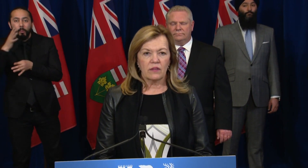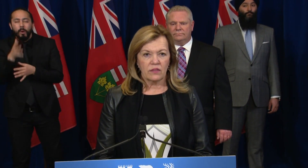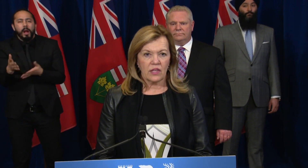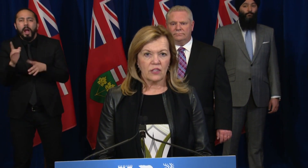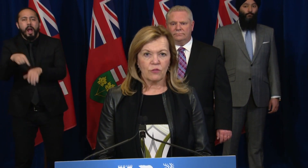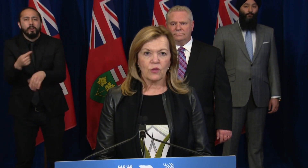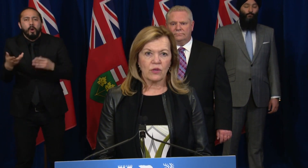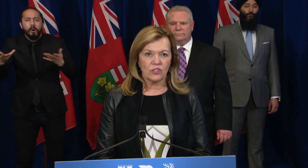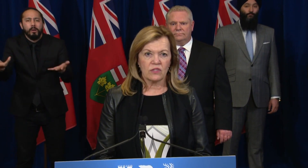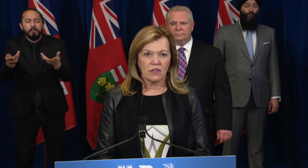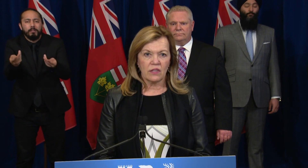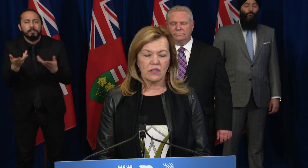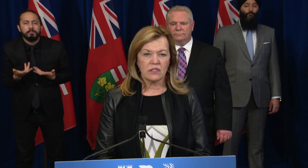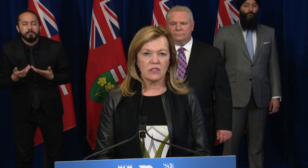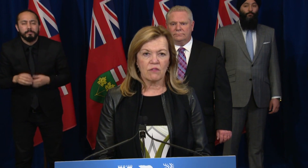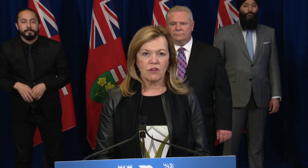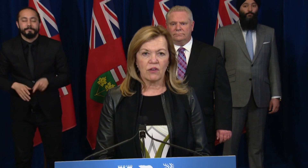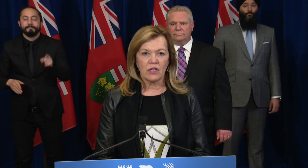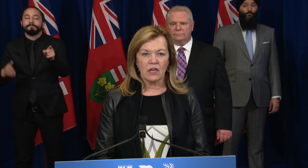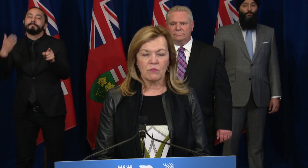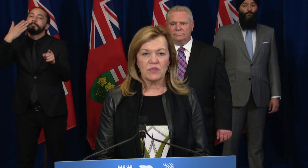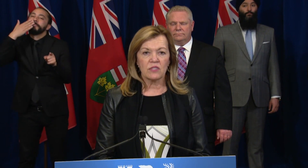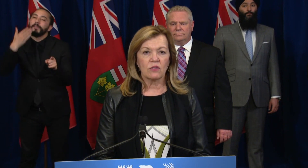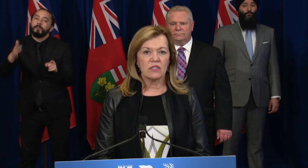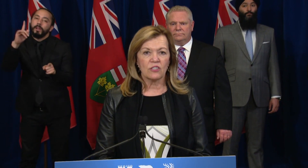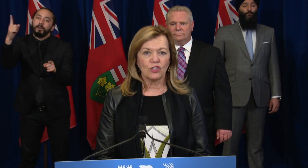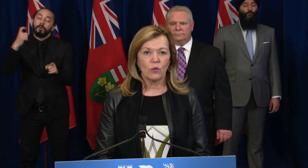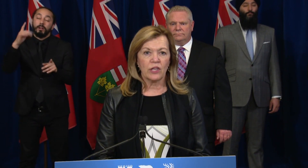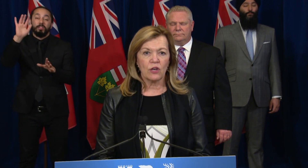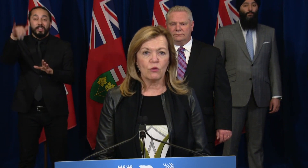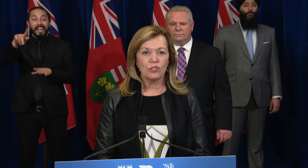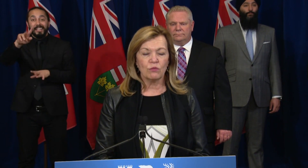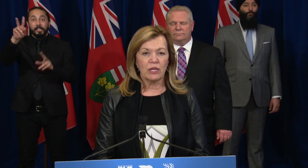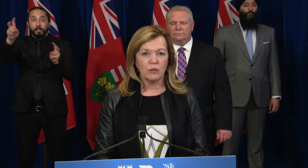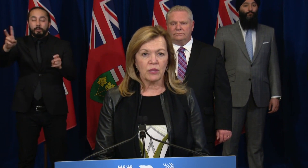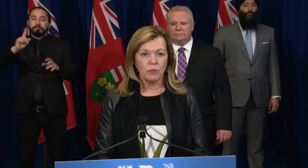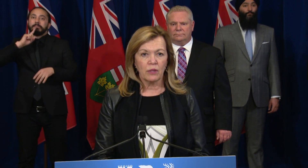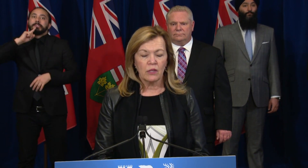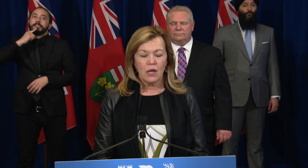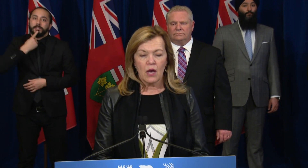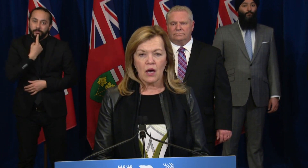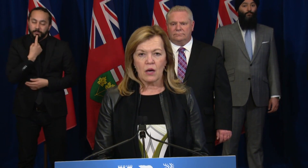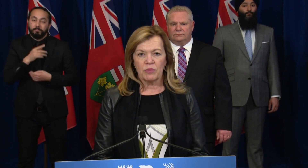Thank you for the question, Cynthia. This is a serious issue, I know, to many people,